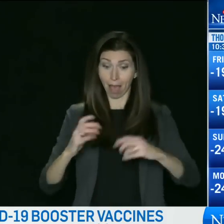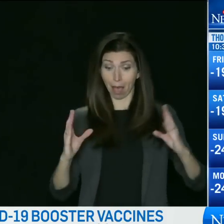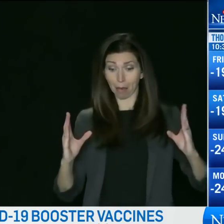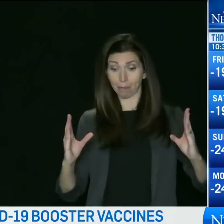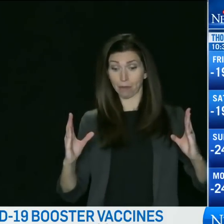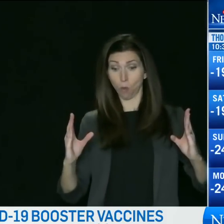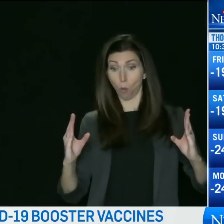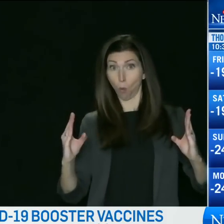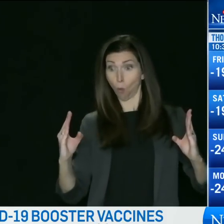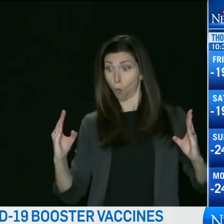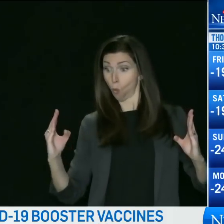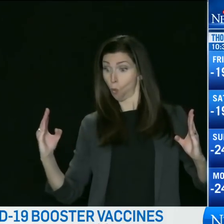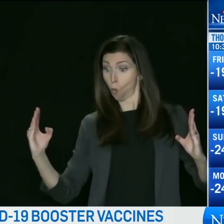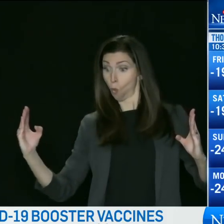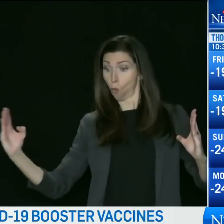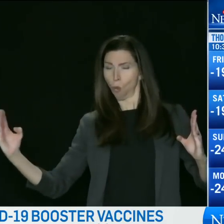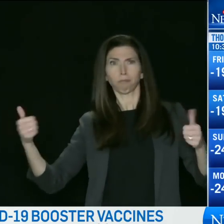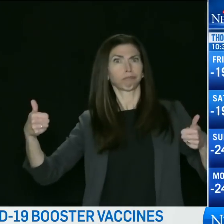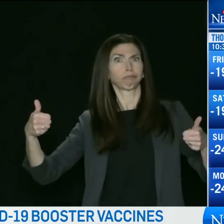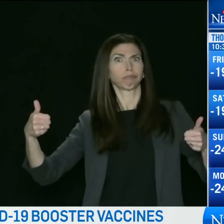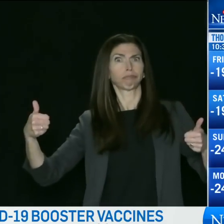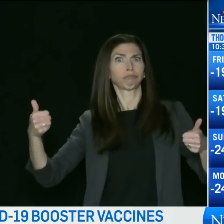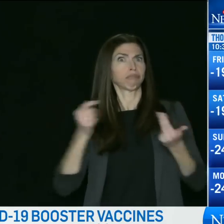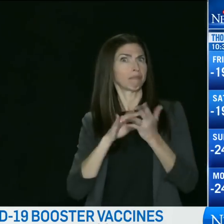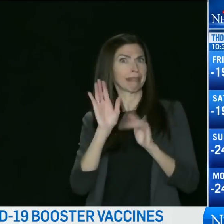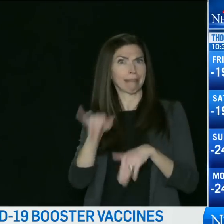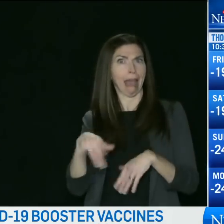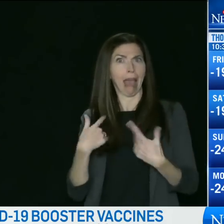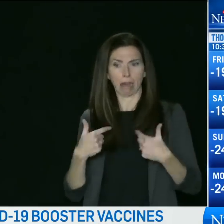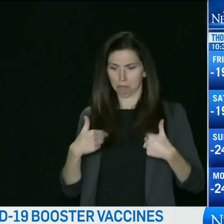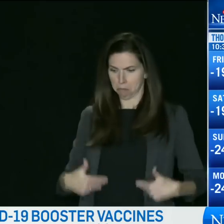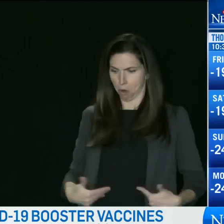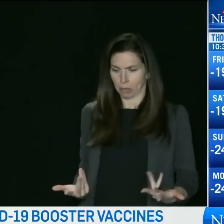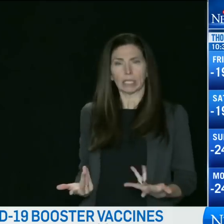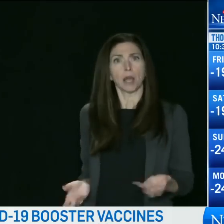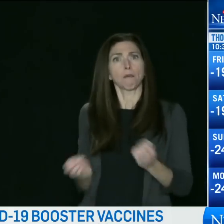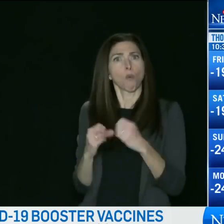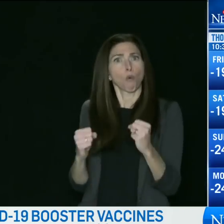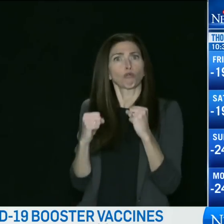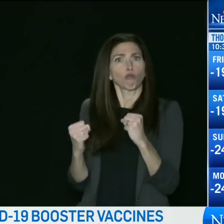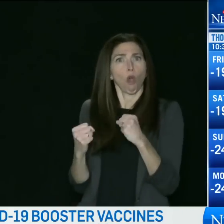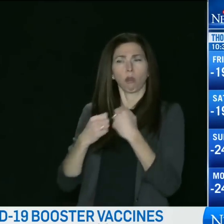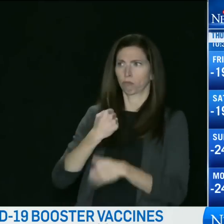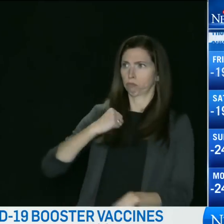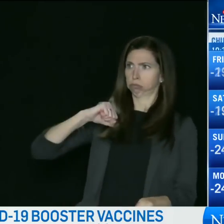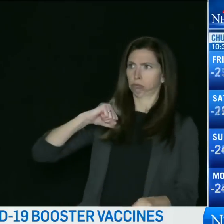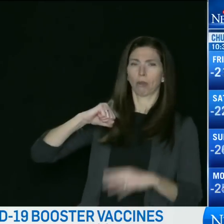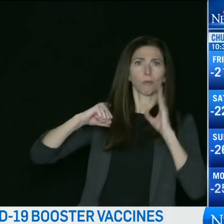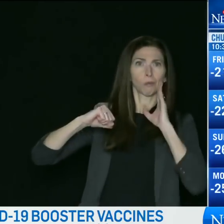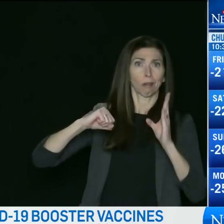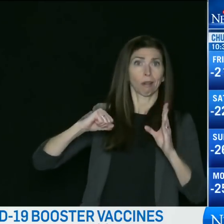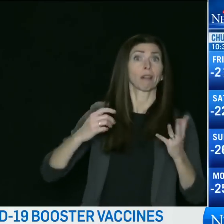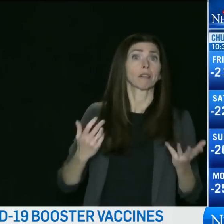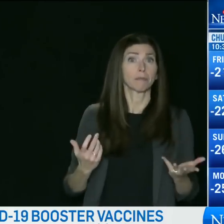CLEAR THAT IF THE VACCINE ADMINISTRATION INTERVAL IS LONGER, THE VACCINE IS MORE